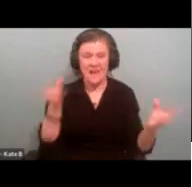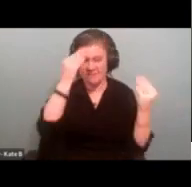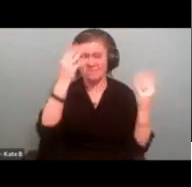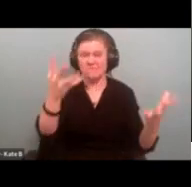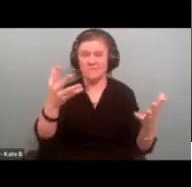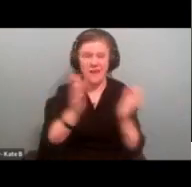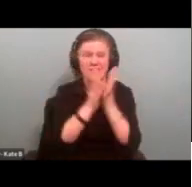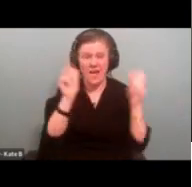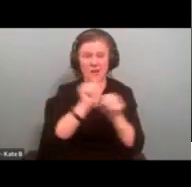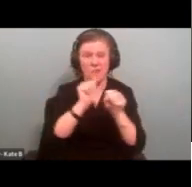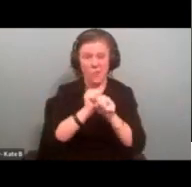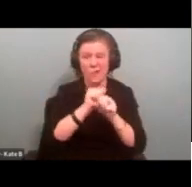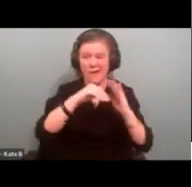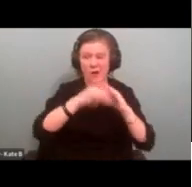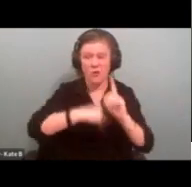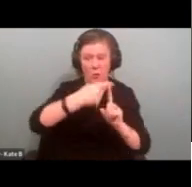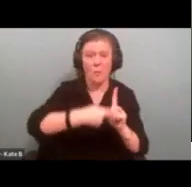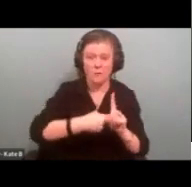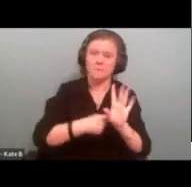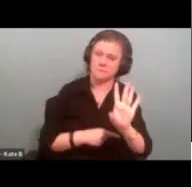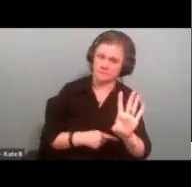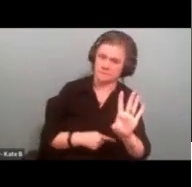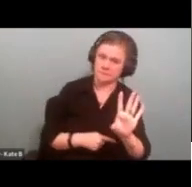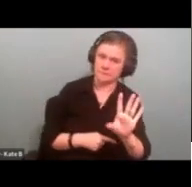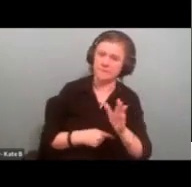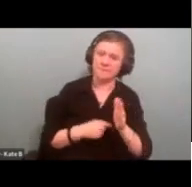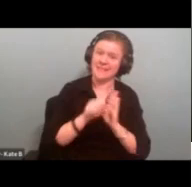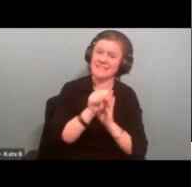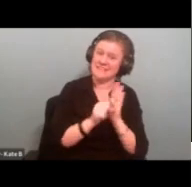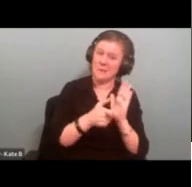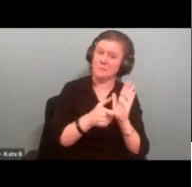in 30 days. But let me tell you, some states have shorter